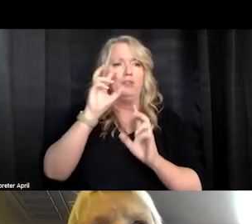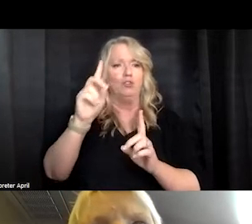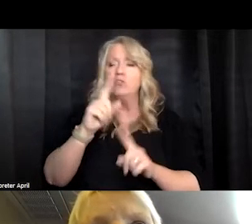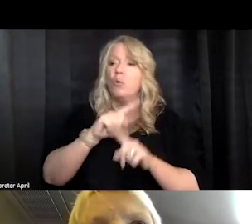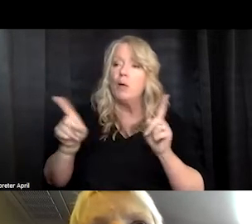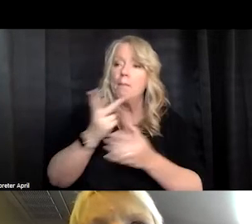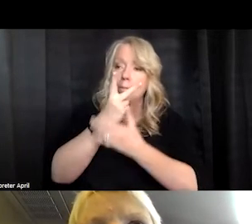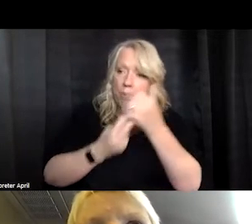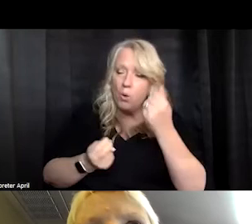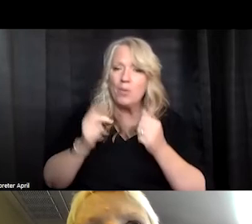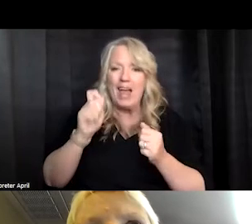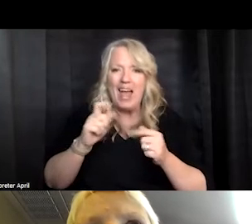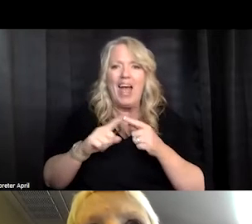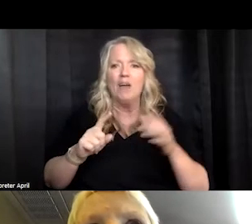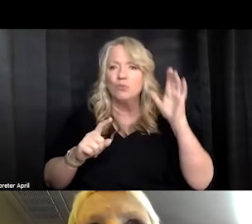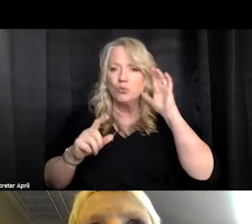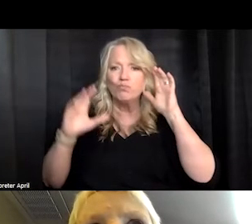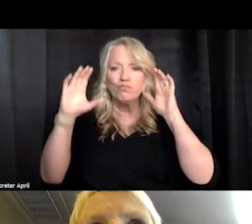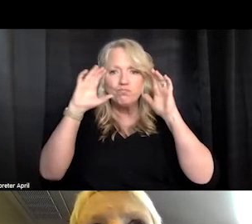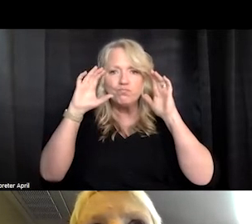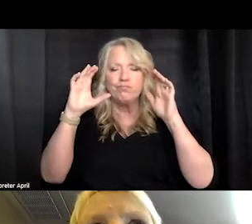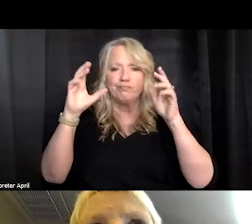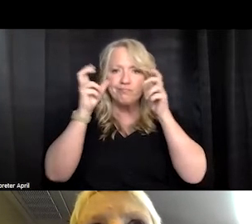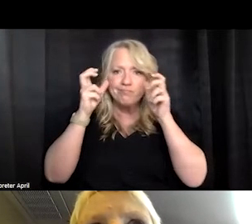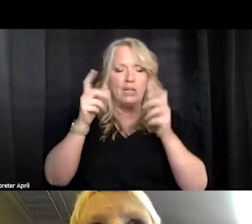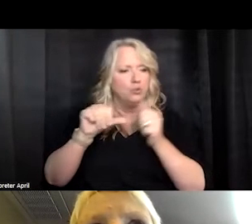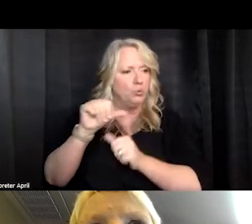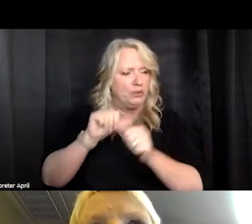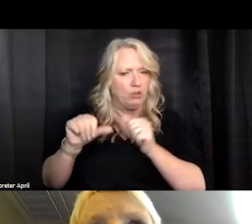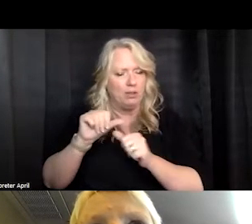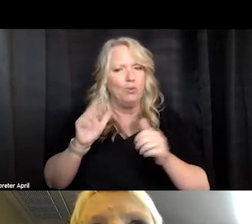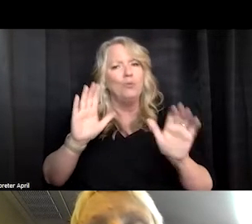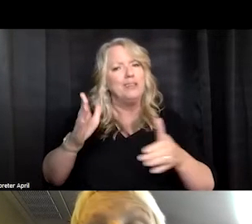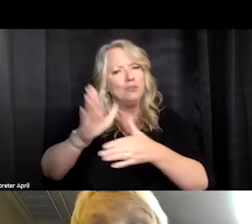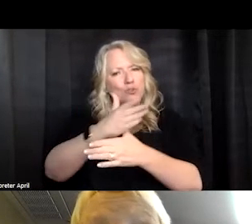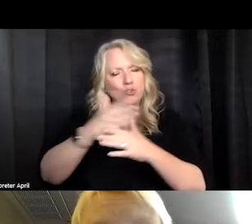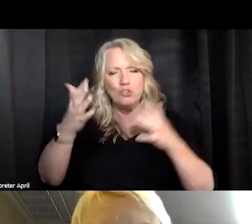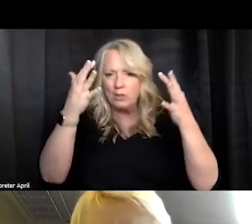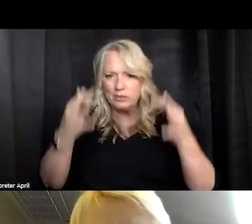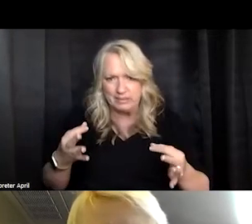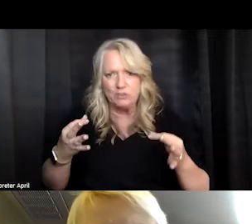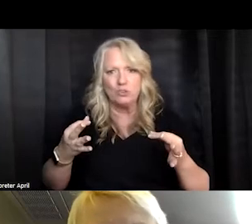THEIR KNOWLEDGE FROM, FROM THEIR EDUCATION . BUT BOTH OF THEM HAVE TO LISTEN TO EACH OTHER. AND,